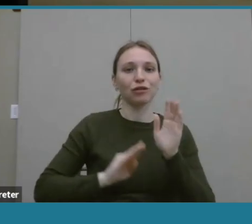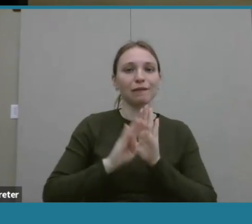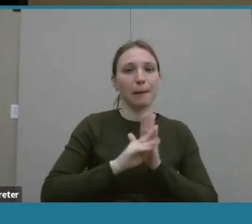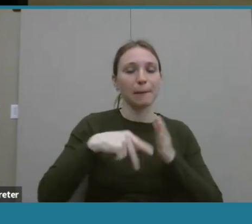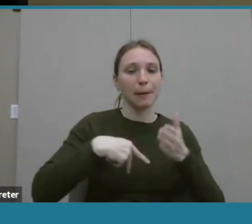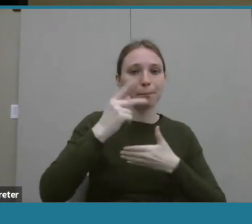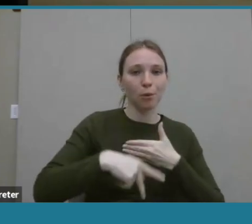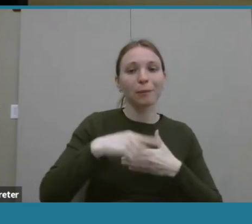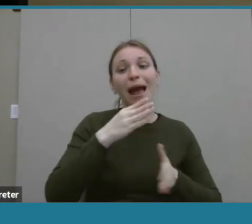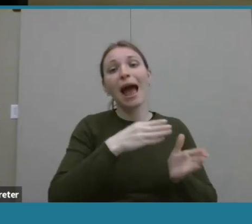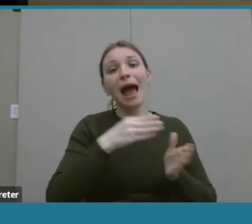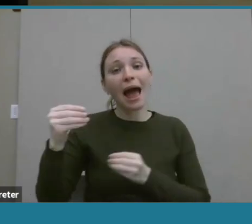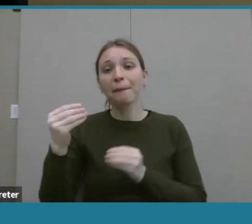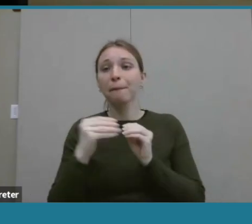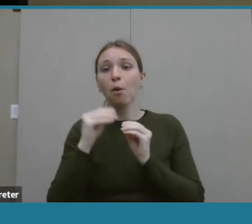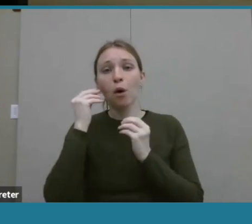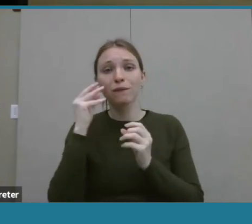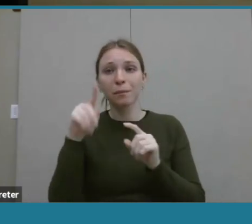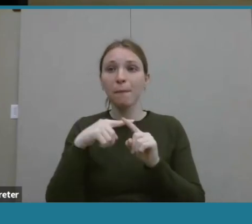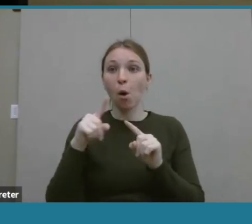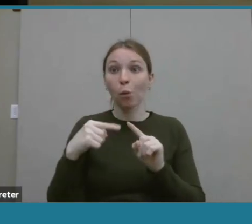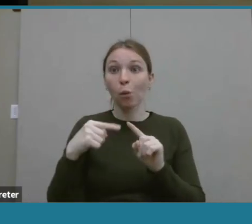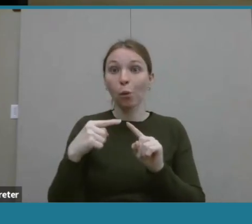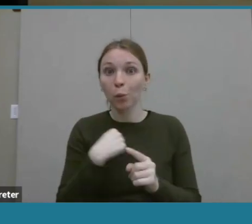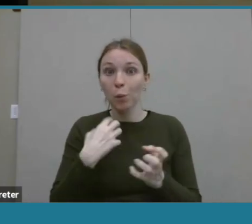as information about when we're looking for more steering committee members or